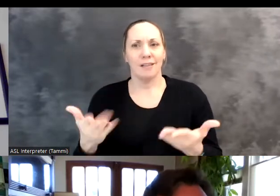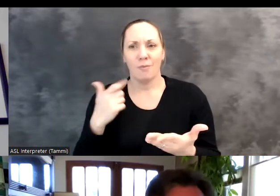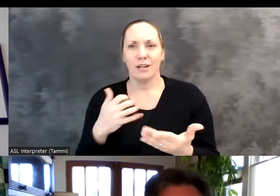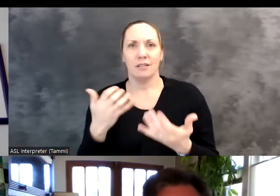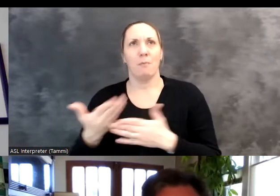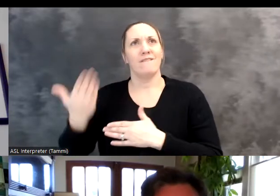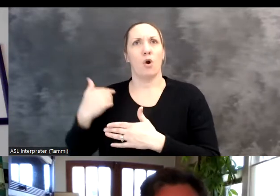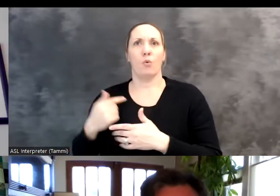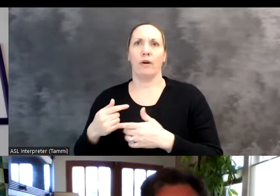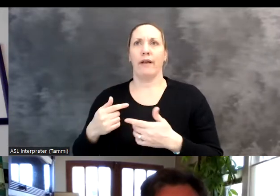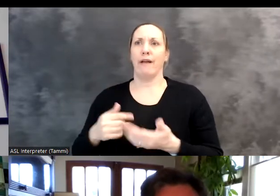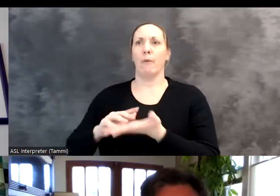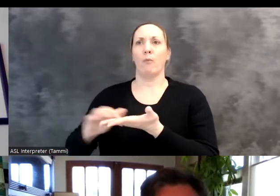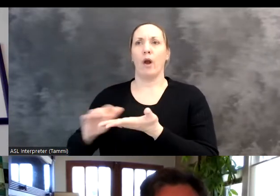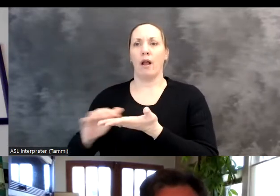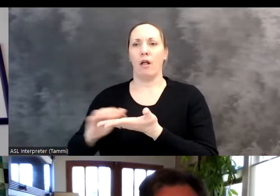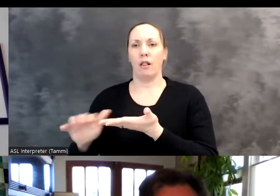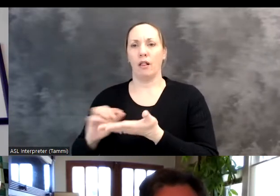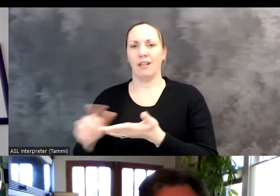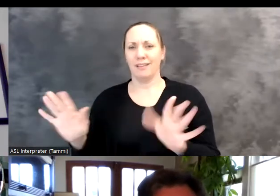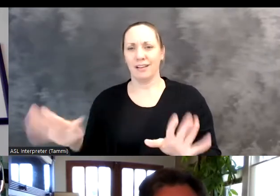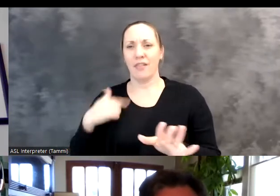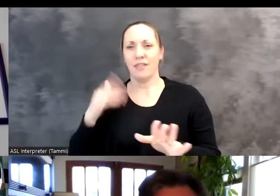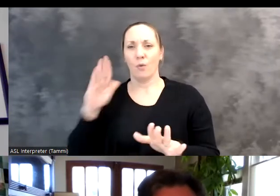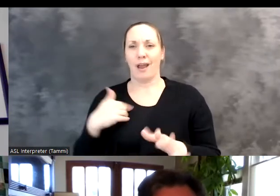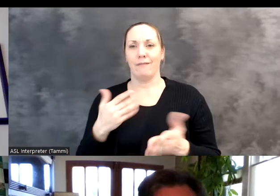the days when, you know, they would take a truck to deliver